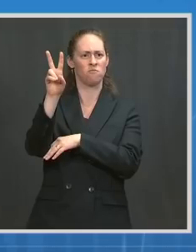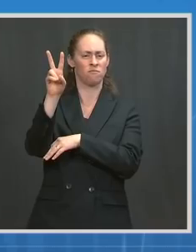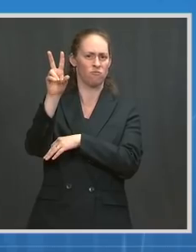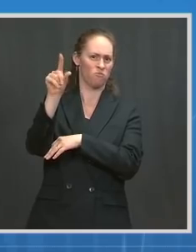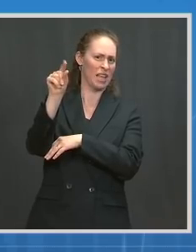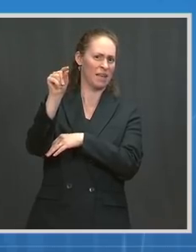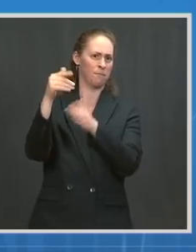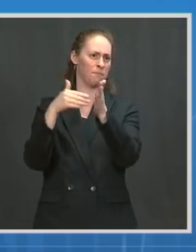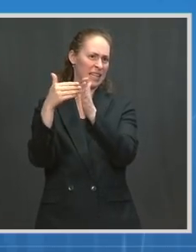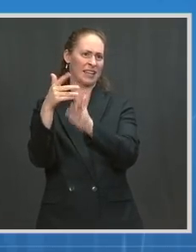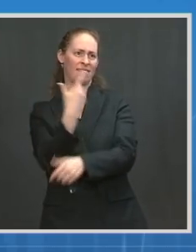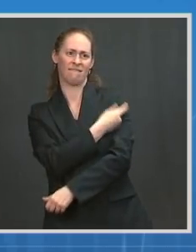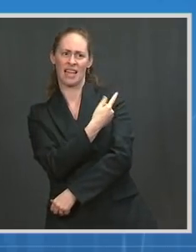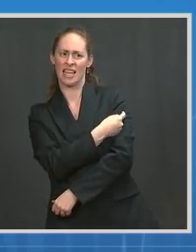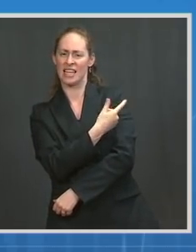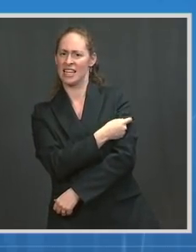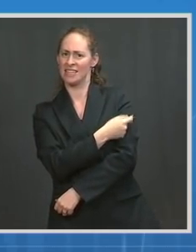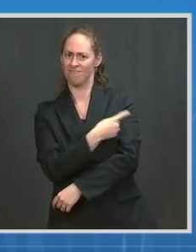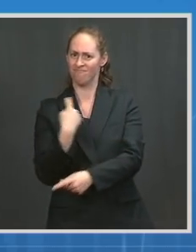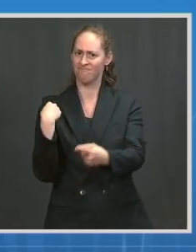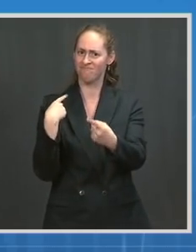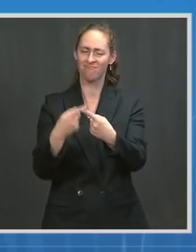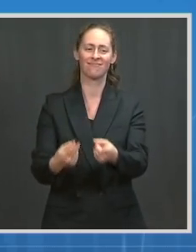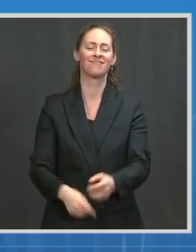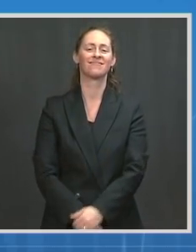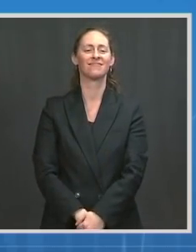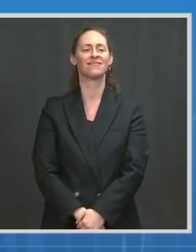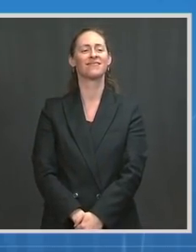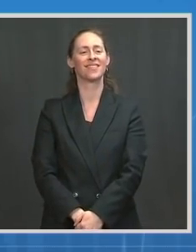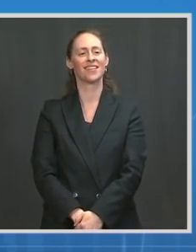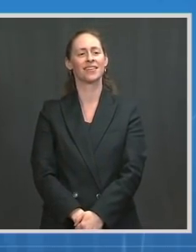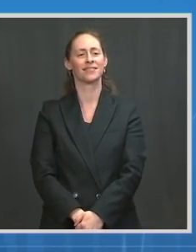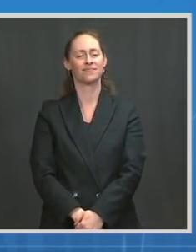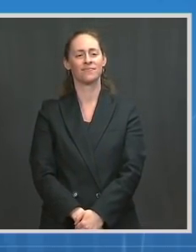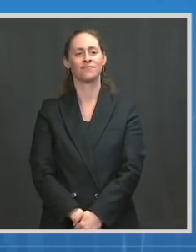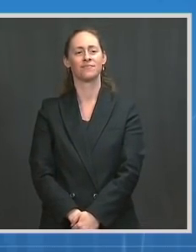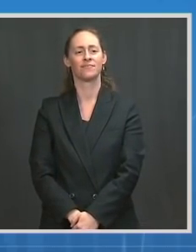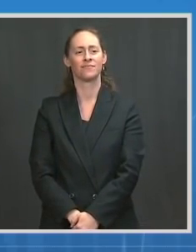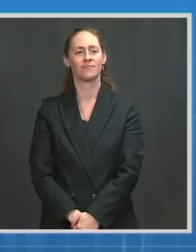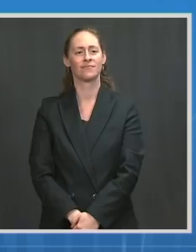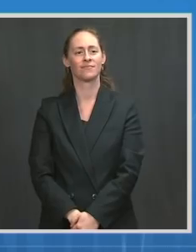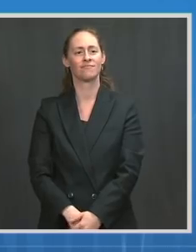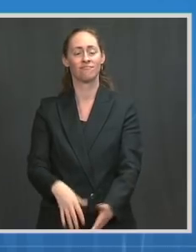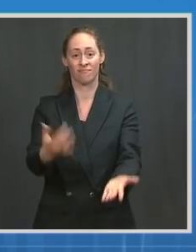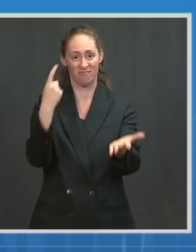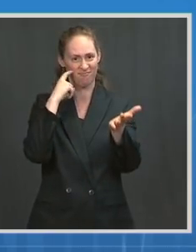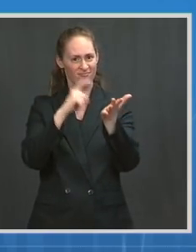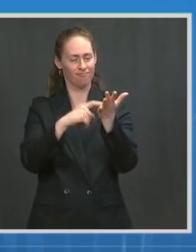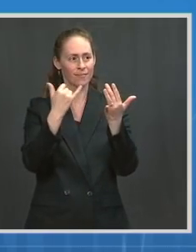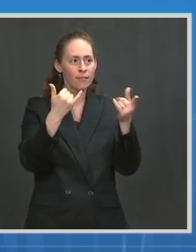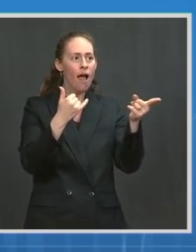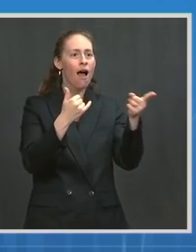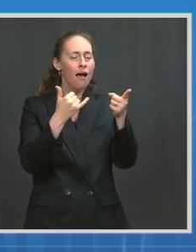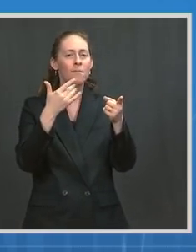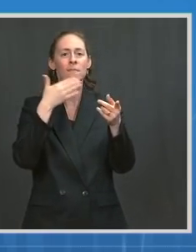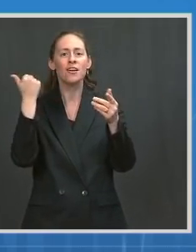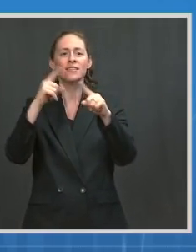Our progress has been steady, and it's beginning to take hold. Case counts, hospitalizations, deaths --